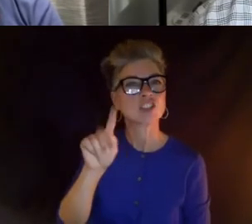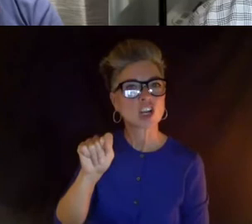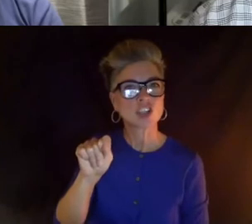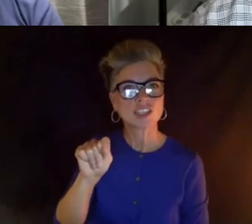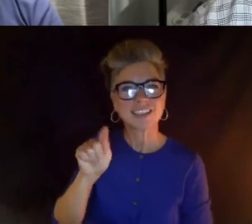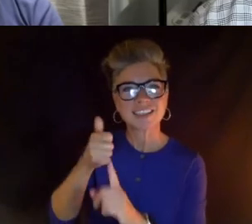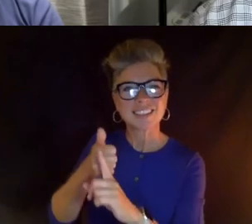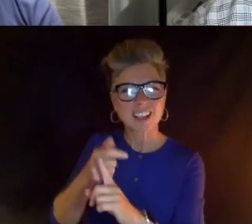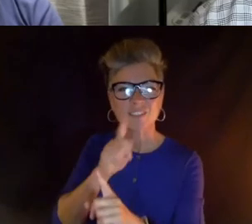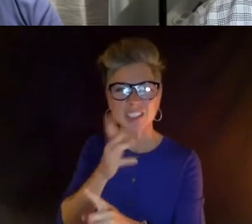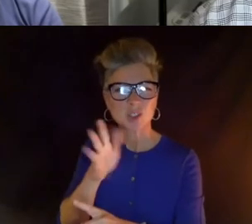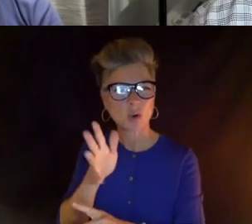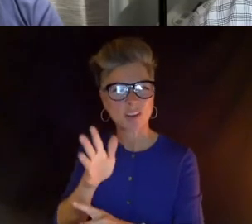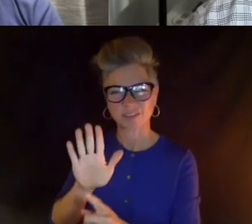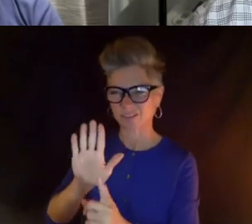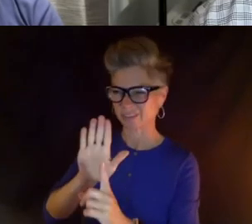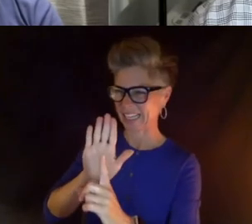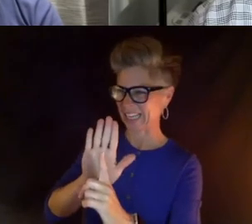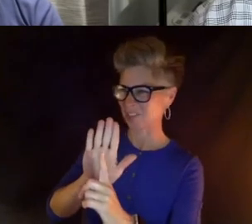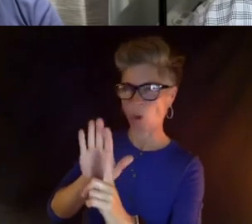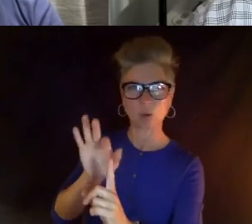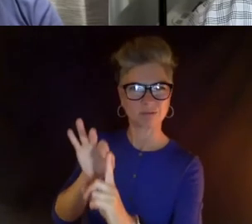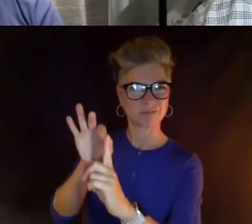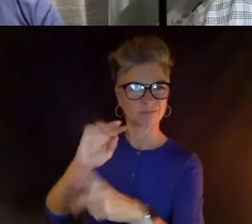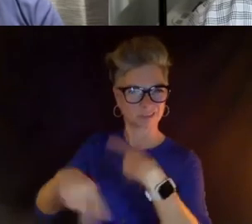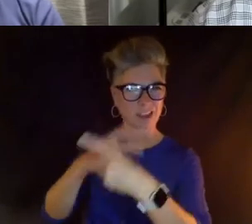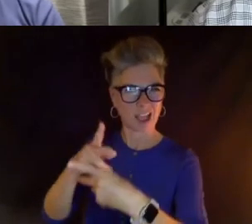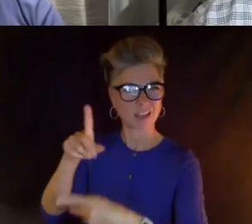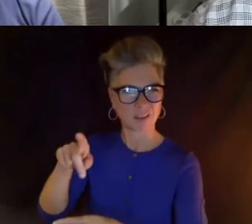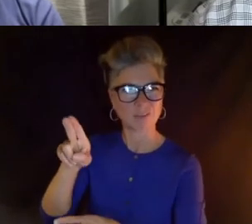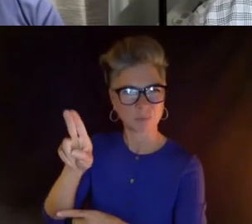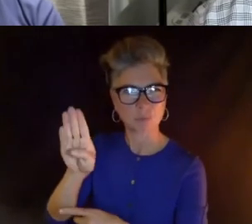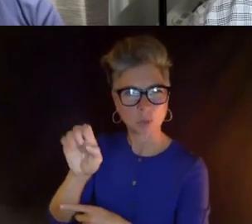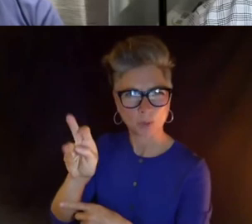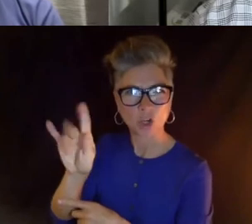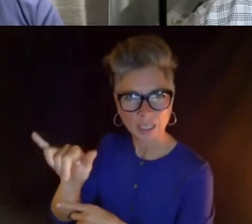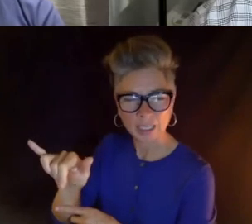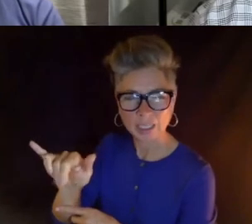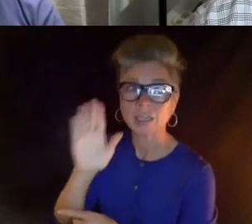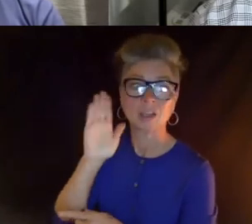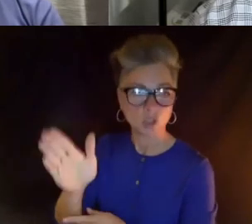and I warn folks about that sometimes that I'm like this, you may have changes in your emotions and your physicality,